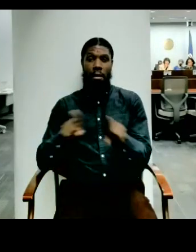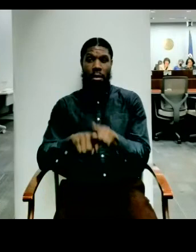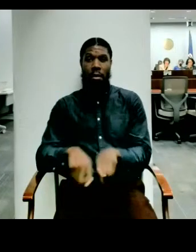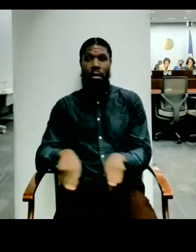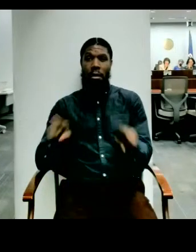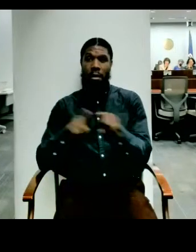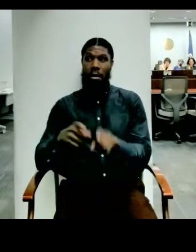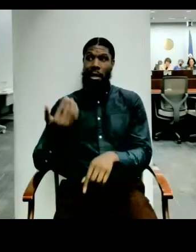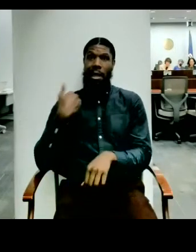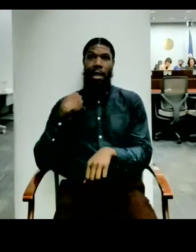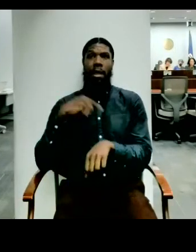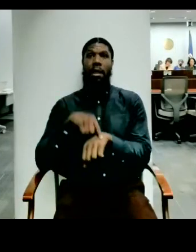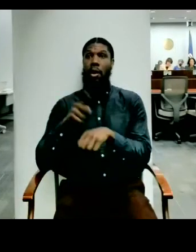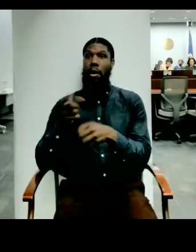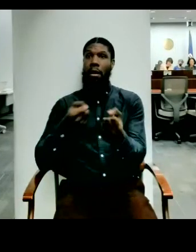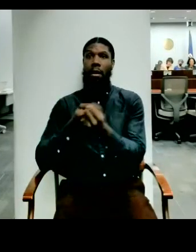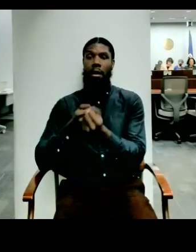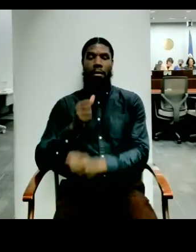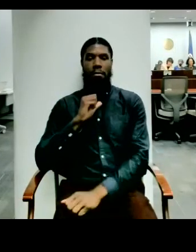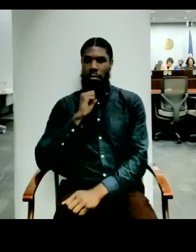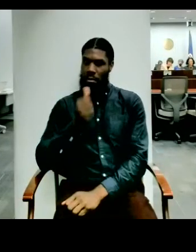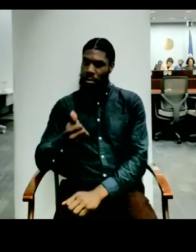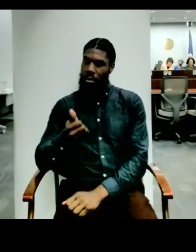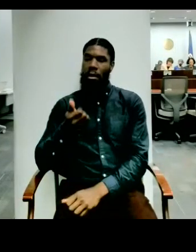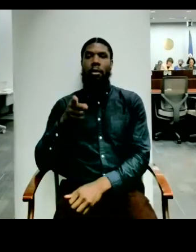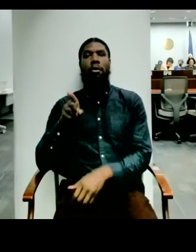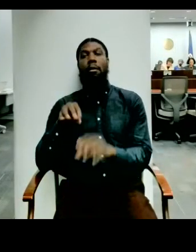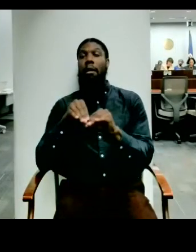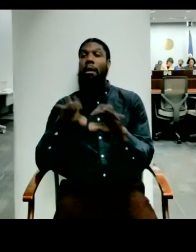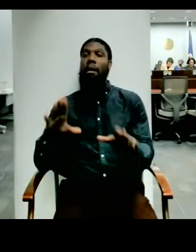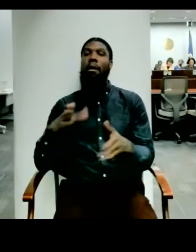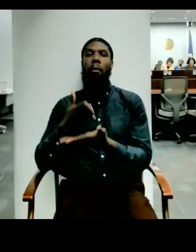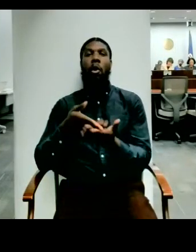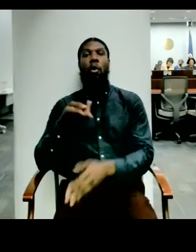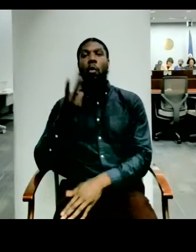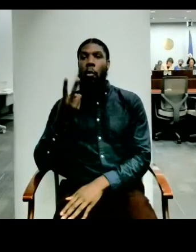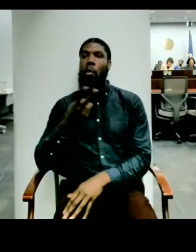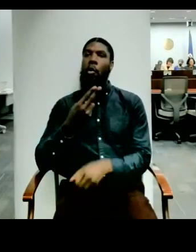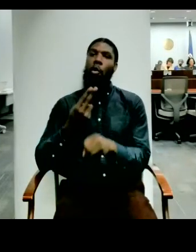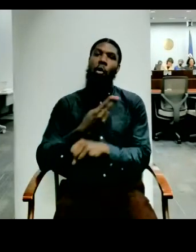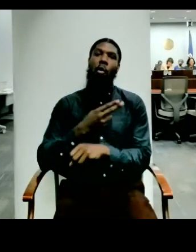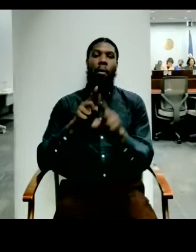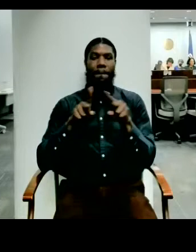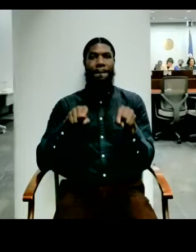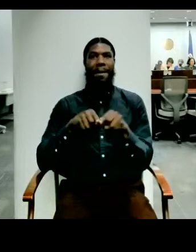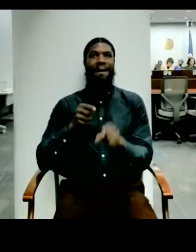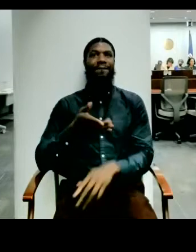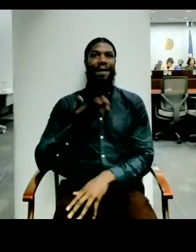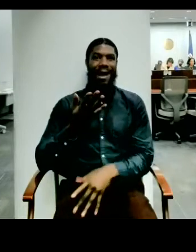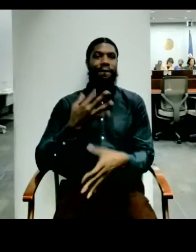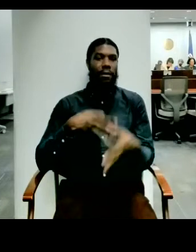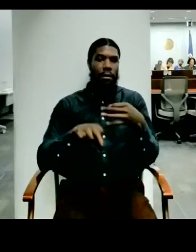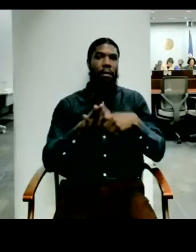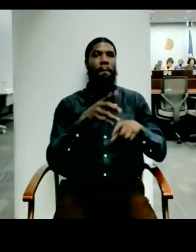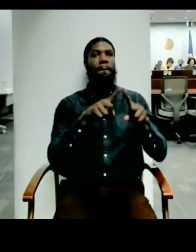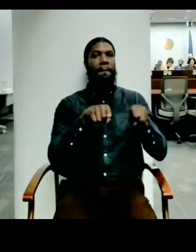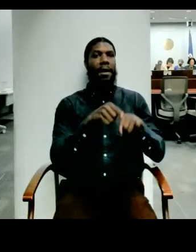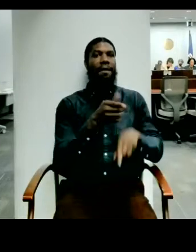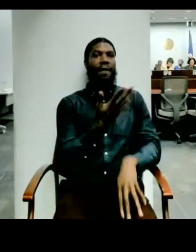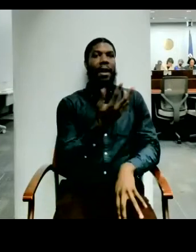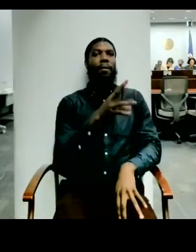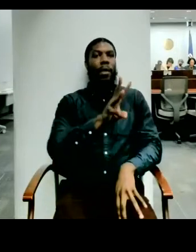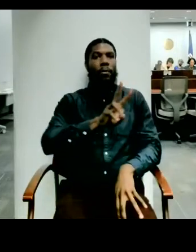Do not simply put out component two and use box five instead of 1w2 data.